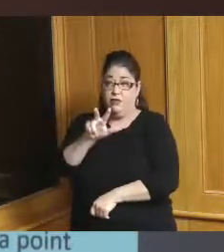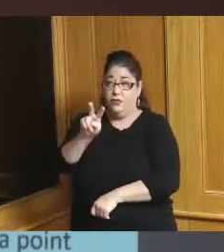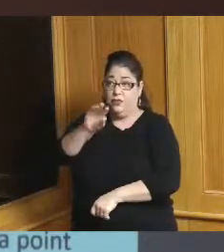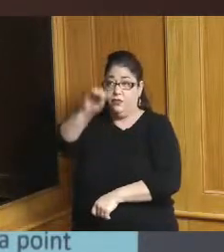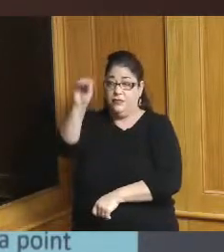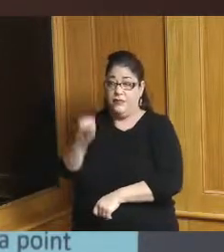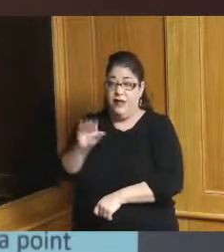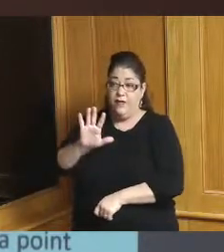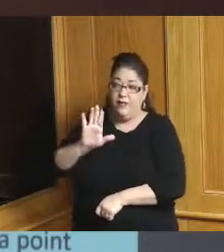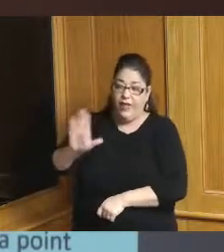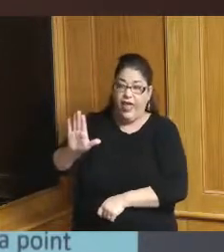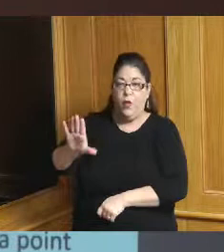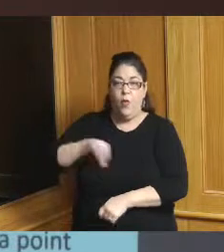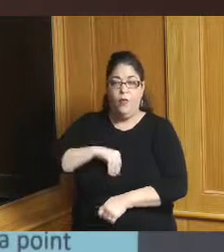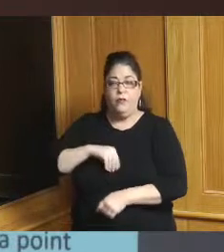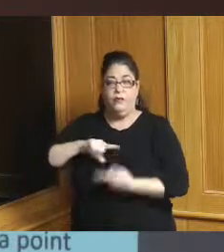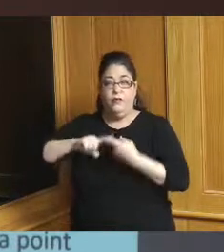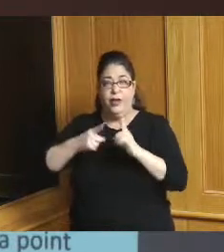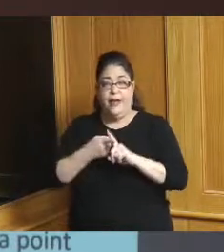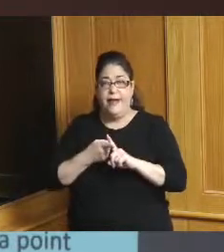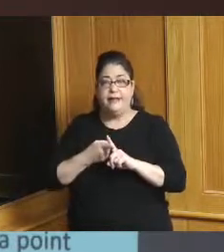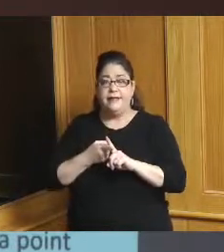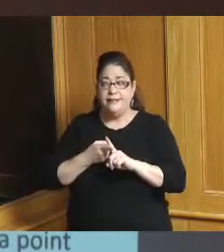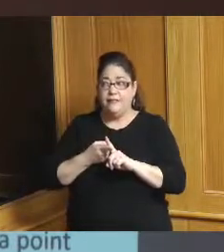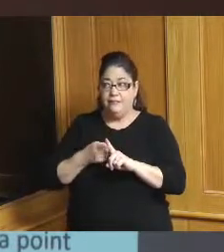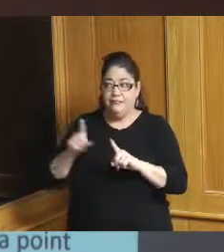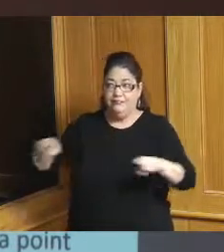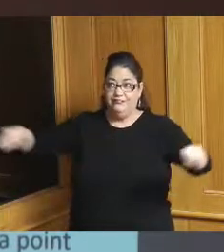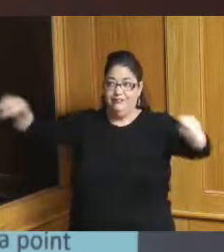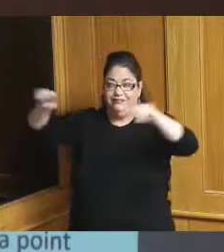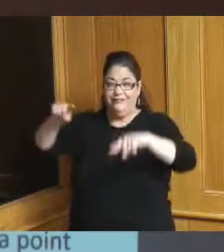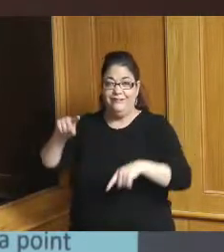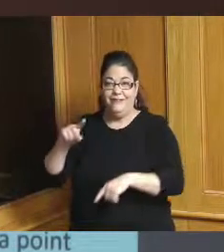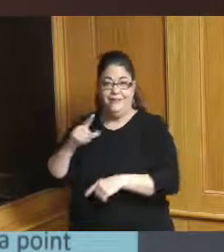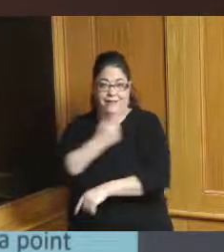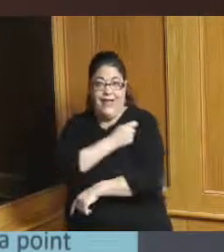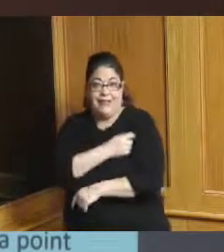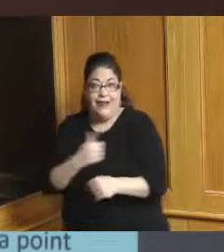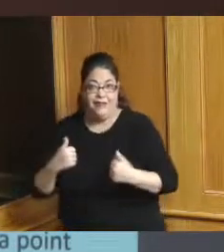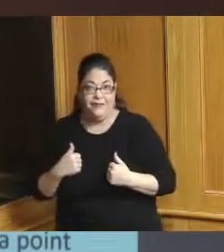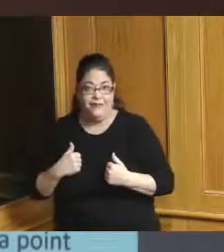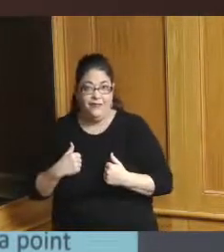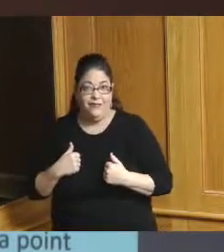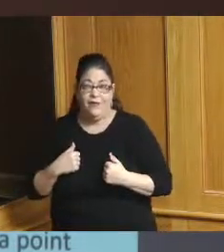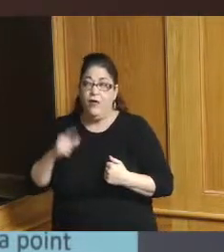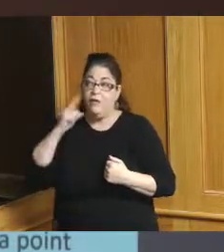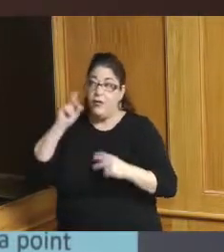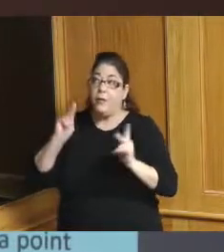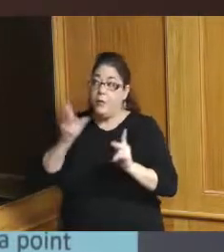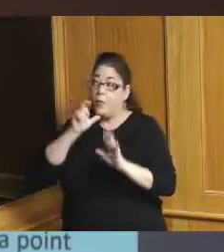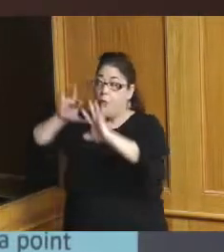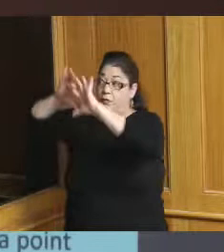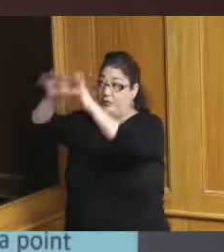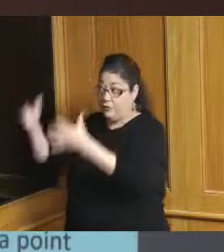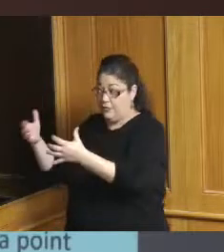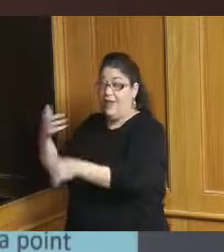friends the majority are vaccinated and for the vaccinated people 69 so in these circles